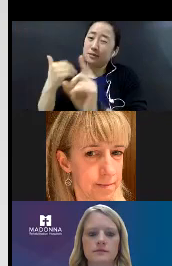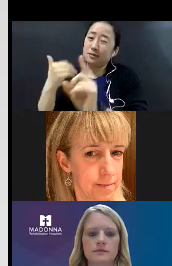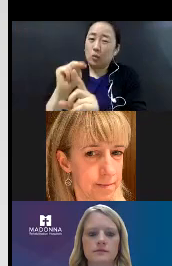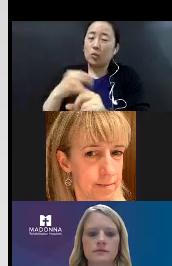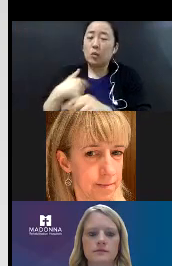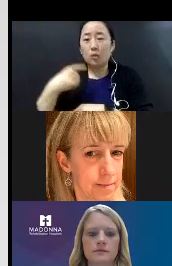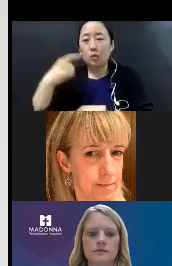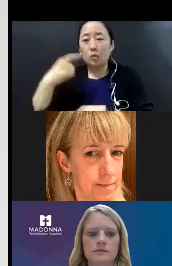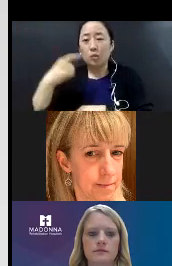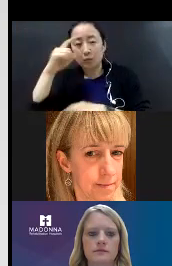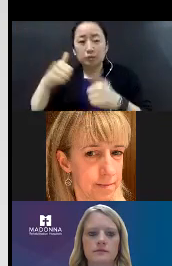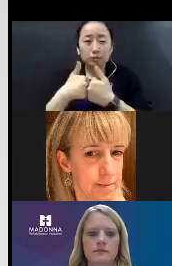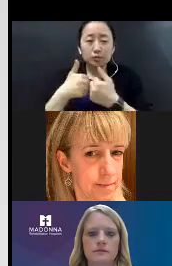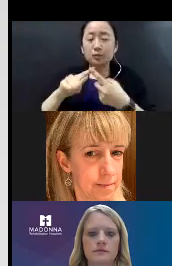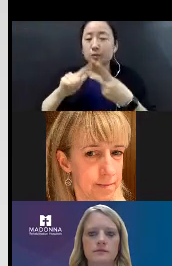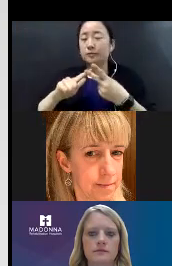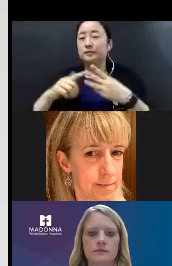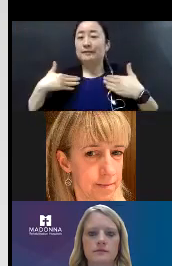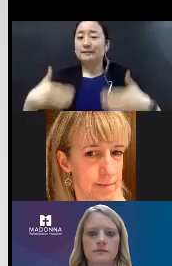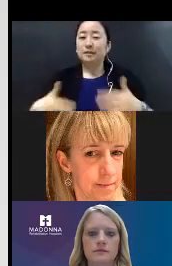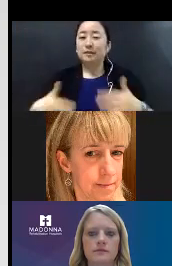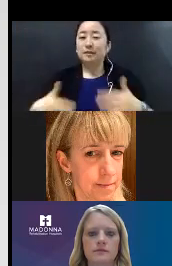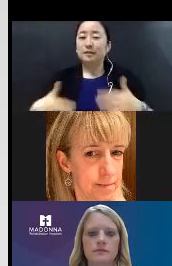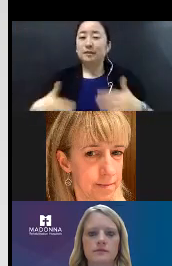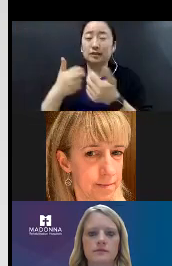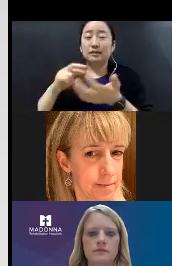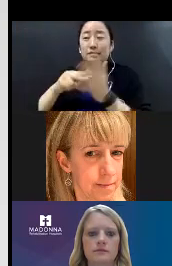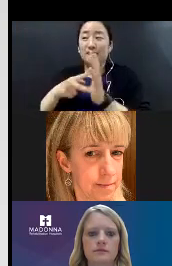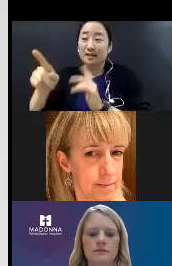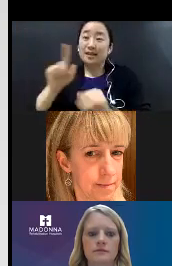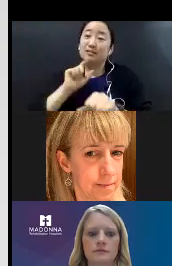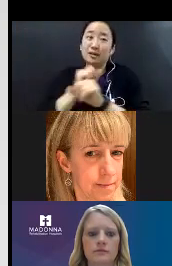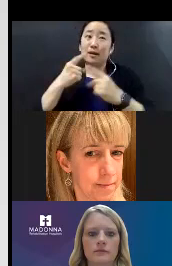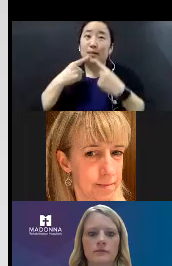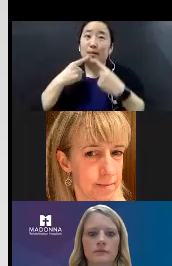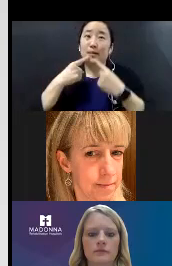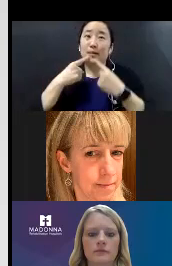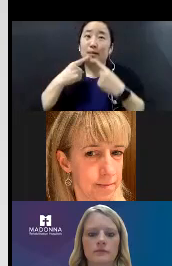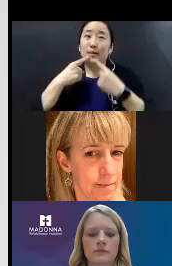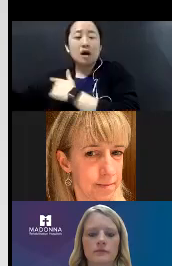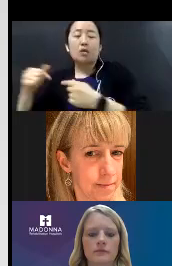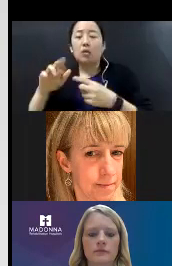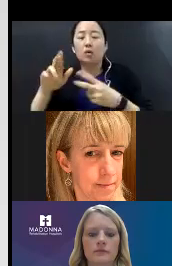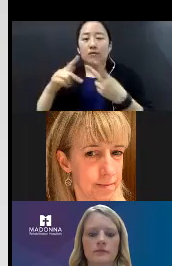PREVENT THEM FROM SUCCESSFULLY GETTING ALL THE INFORMATION NEEDED OR IT'S AN UNDUE STRESS ON THEM.